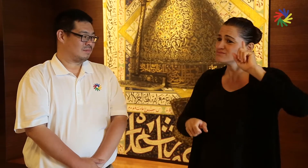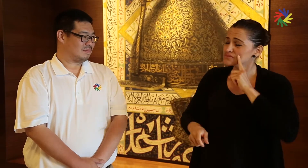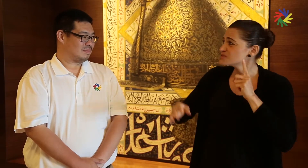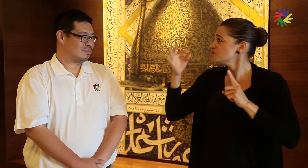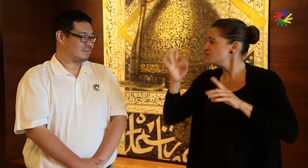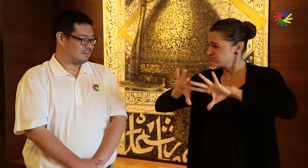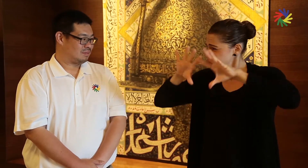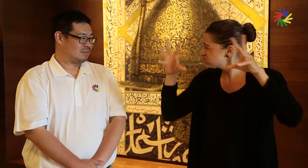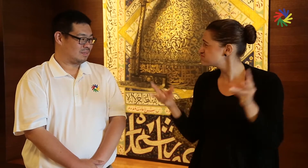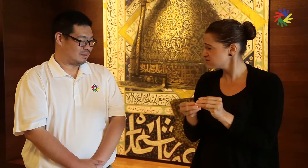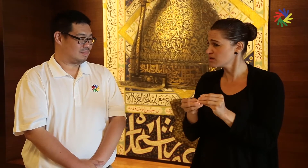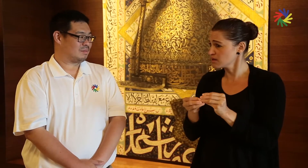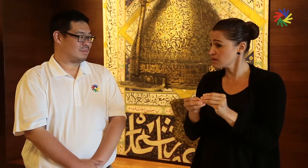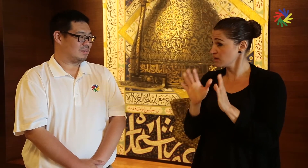it is probably the best.